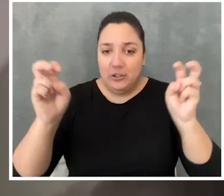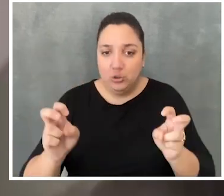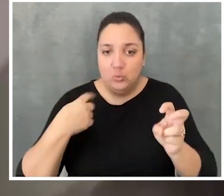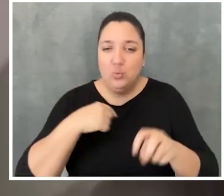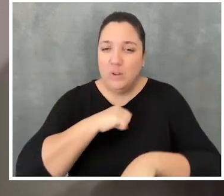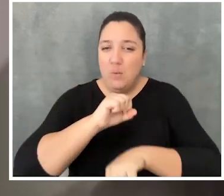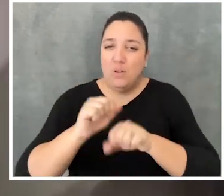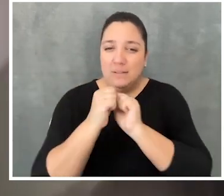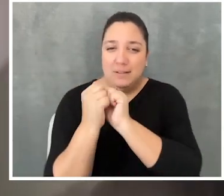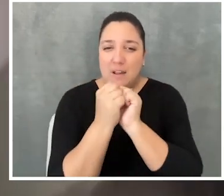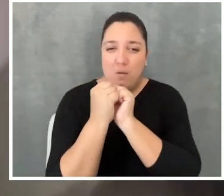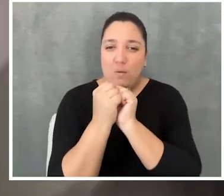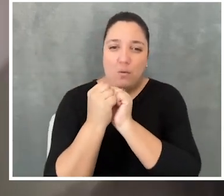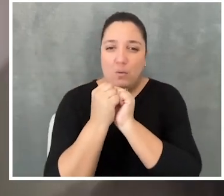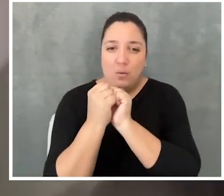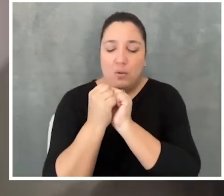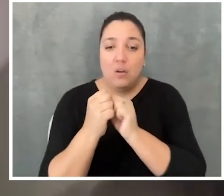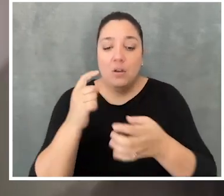and that is sexual and